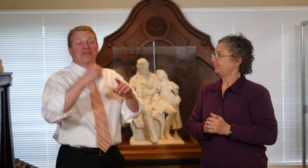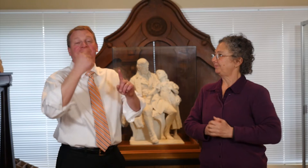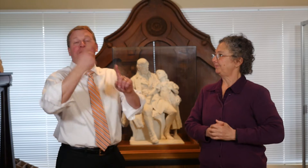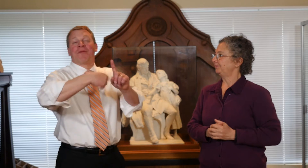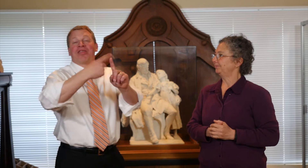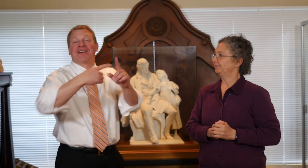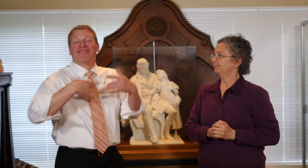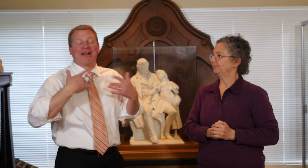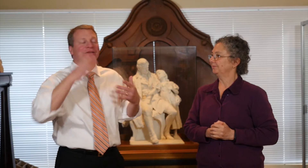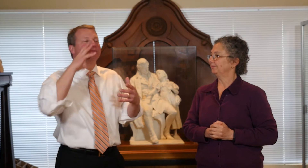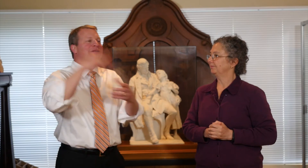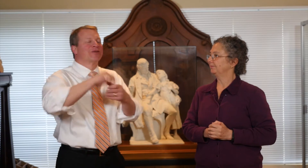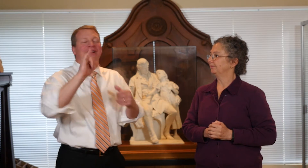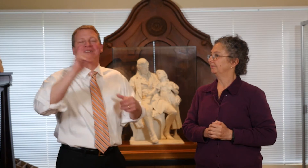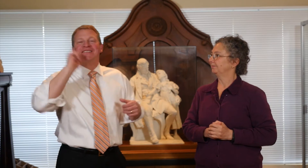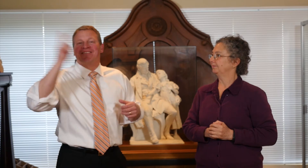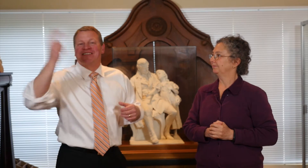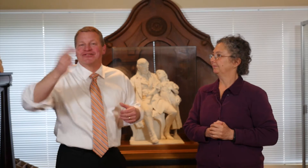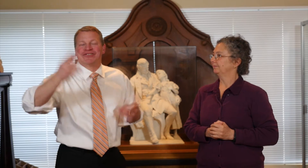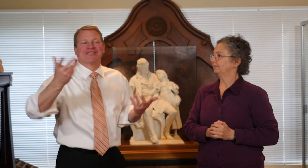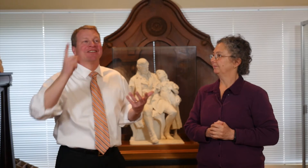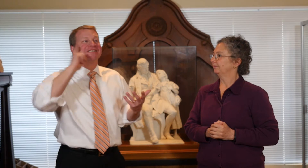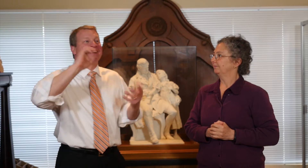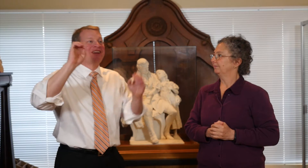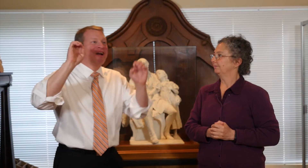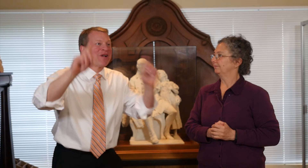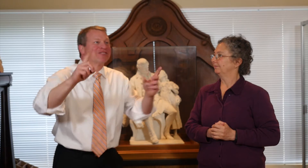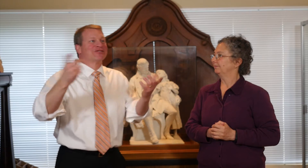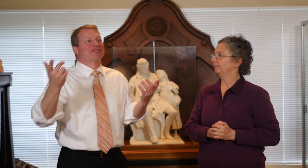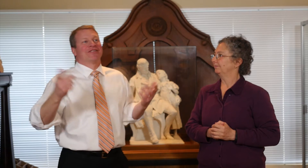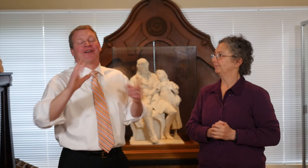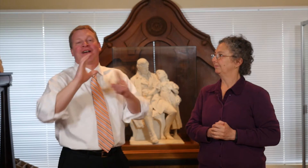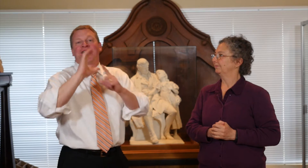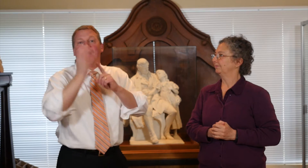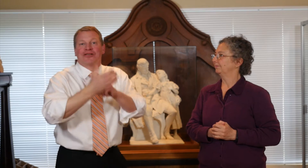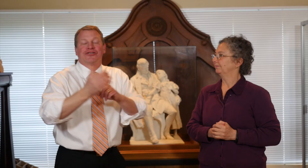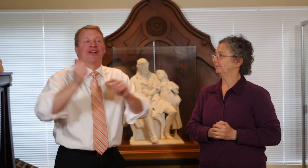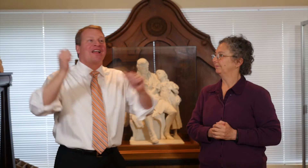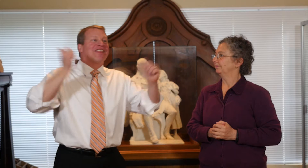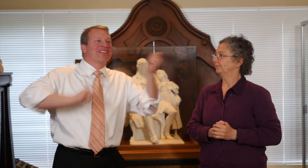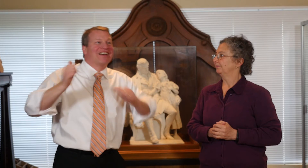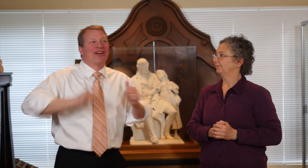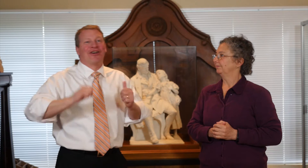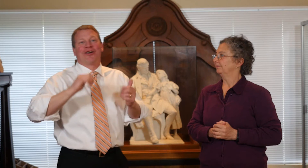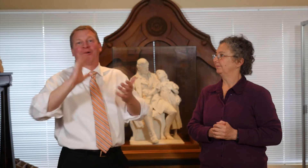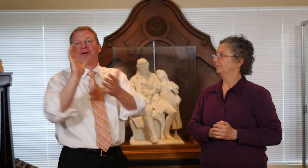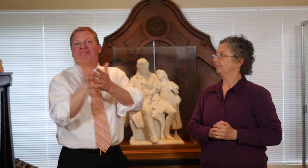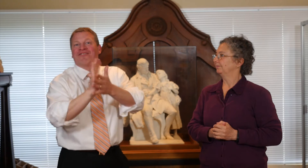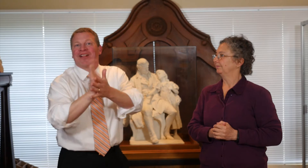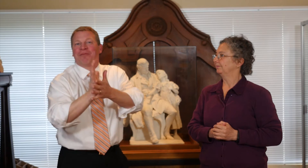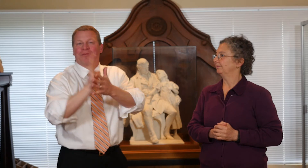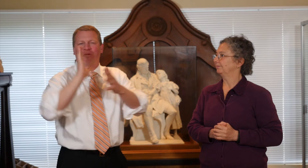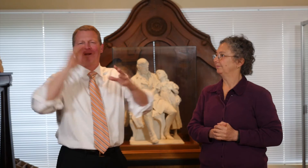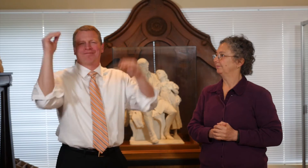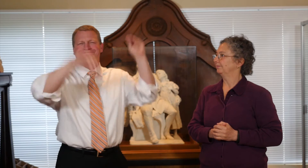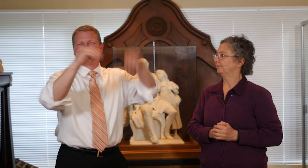and others. The monthly events will include deaf history, educational topics, culture,